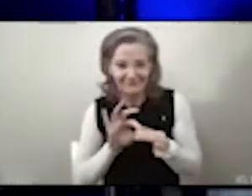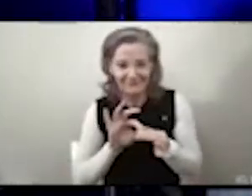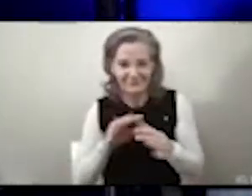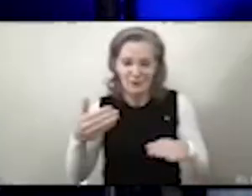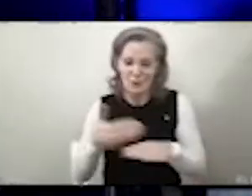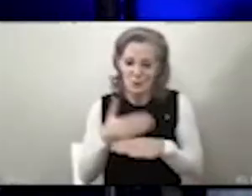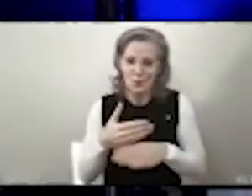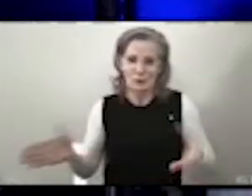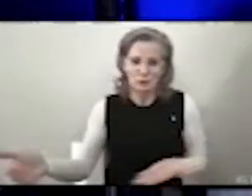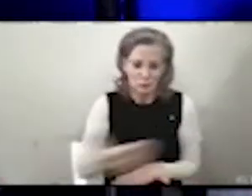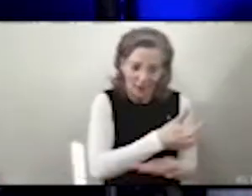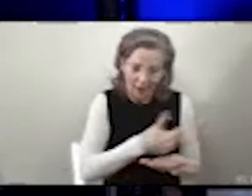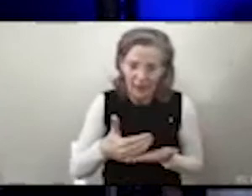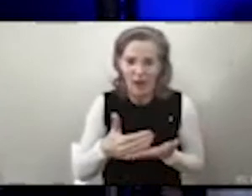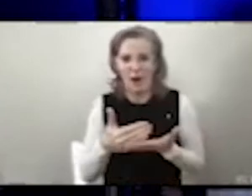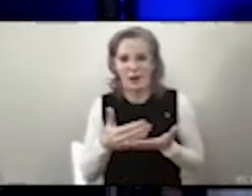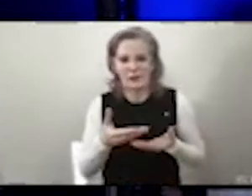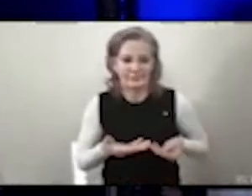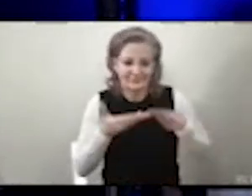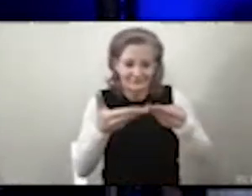the public, private and third sectors.